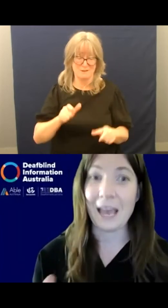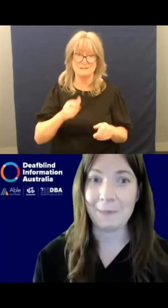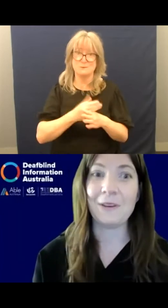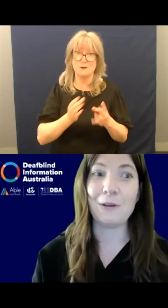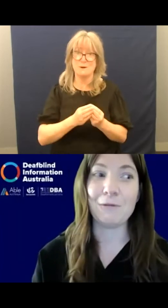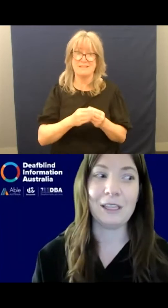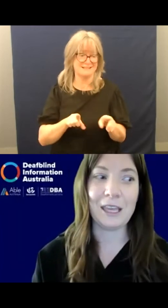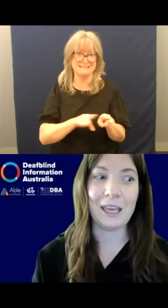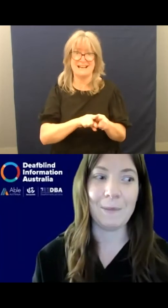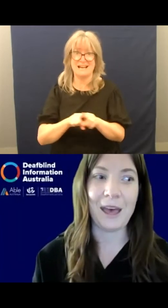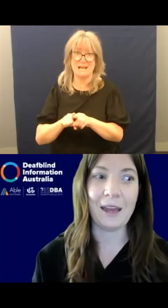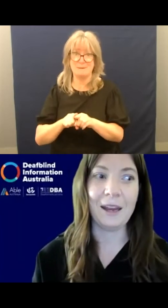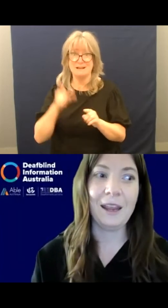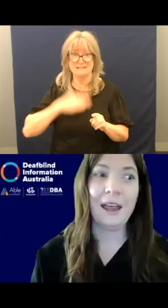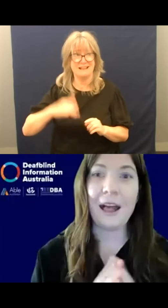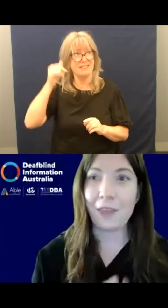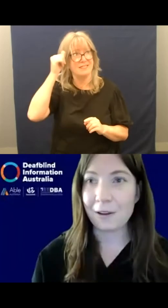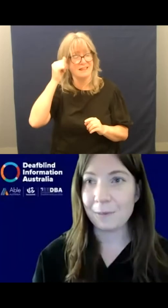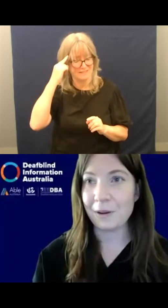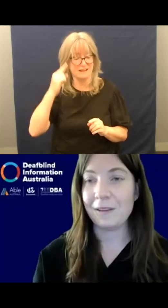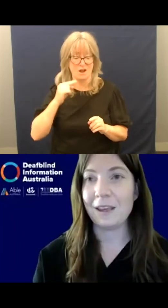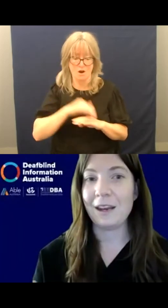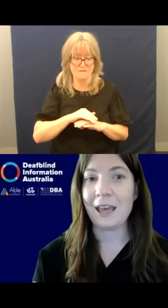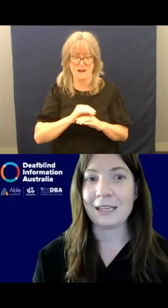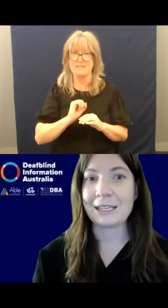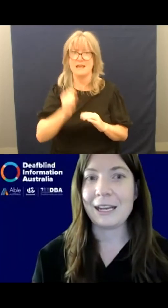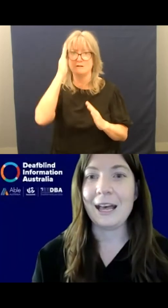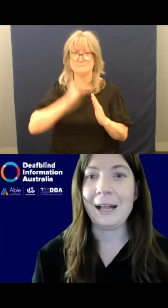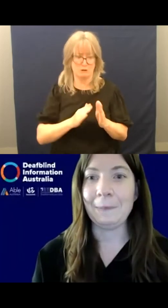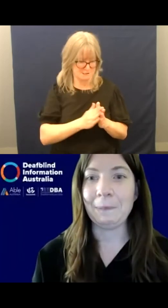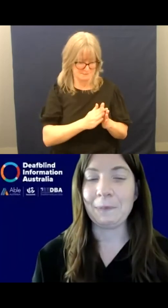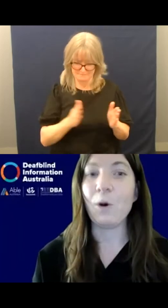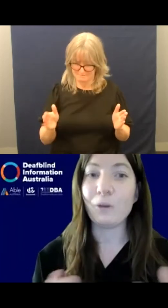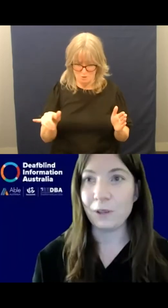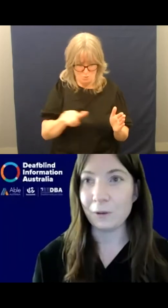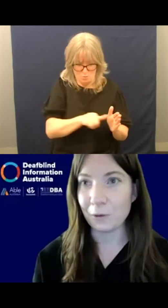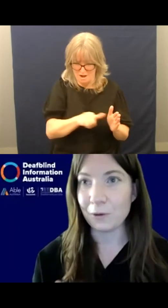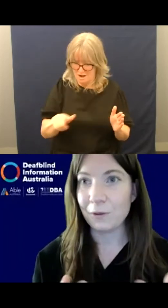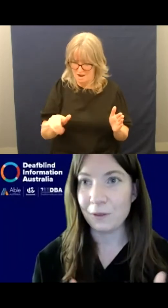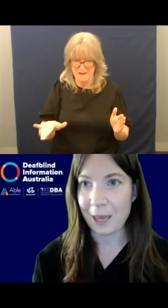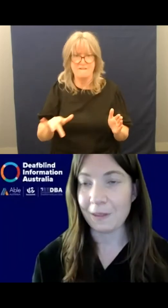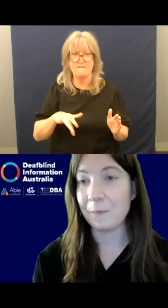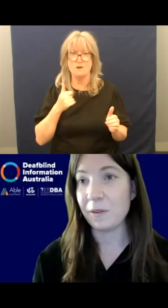So really thinking about how they're experiencing it and what feels good for them and support them